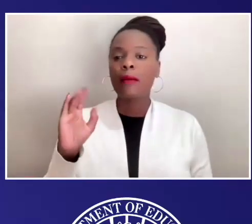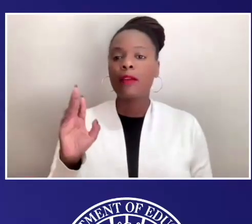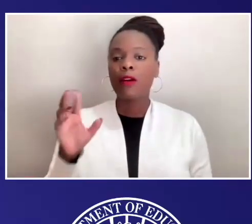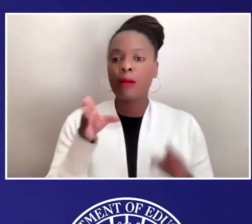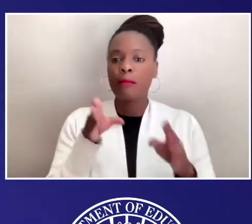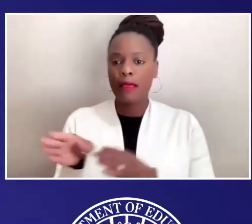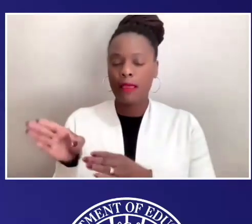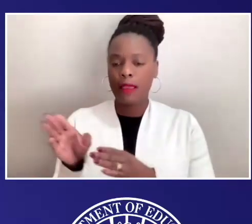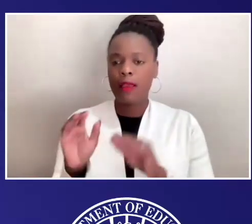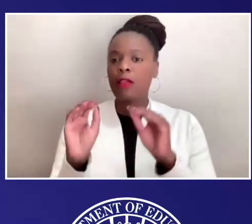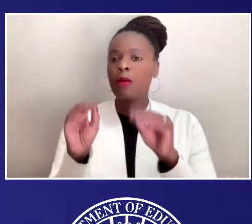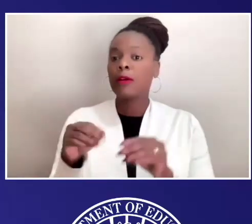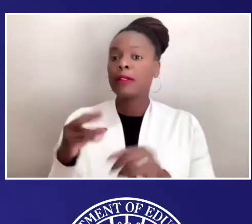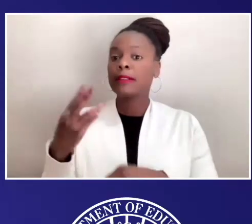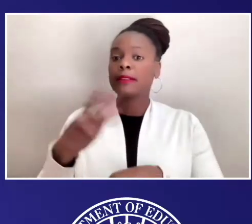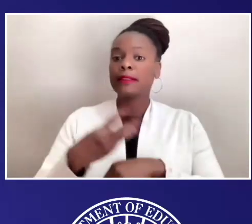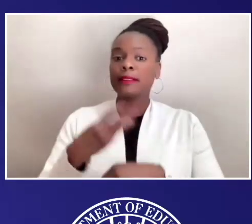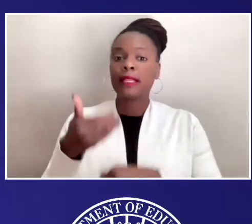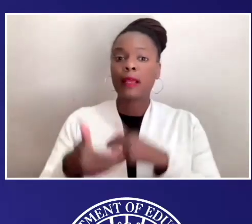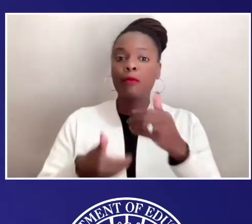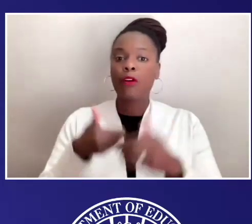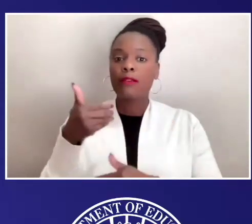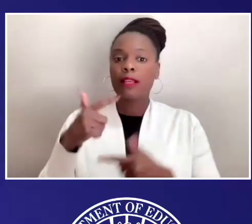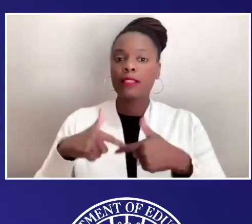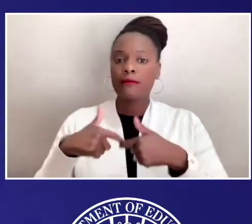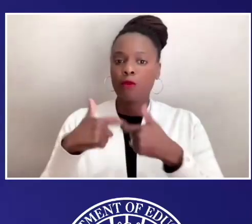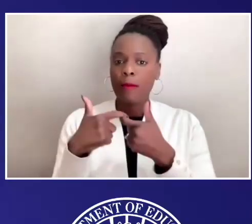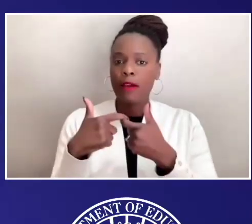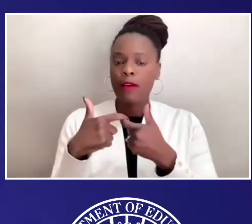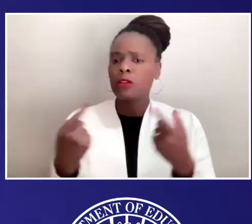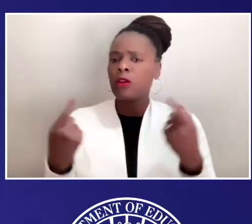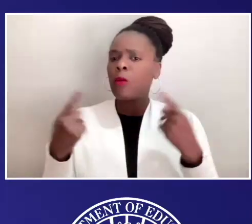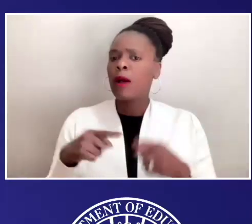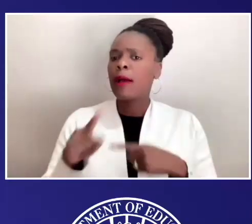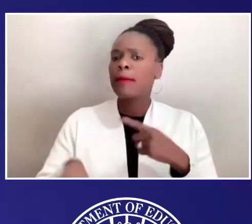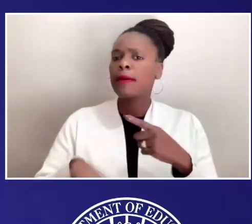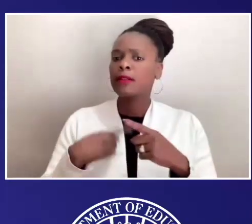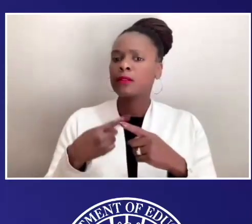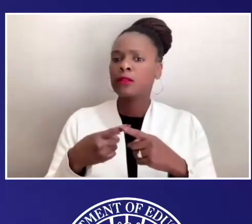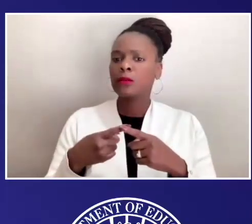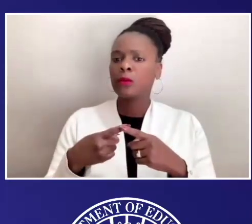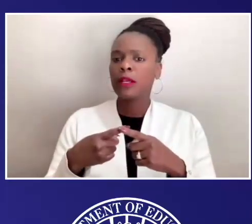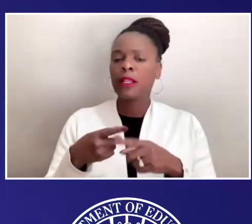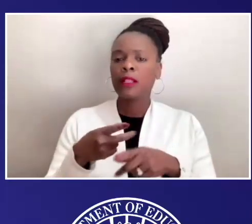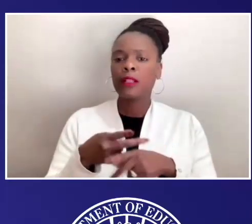administrative. What happens when the loan servicer does not process that application in that 60-day time period?